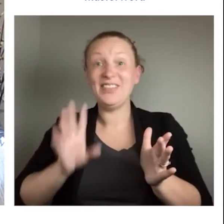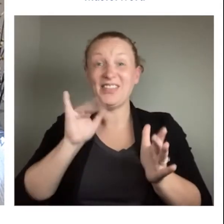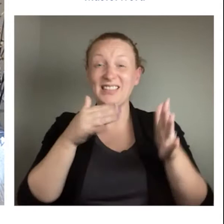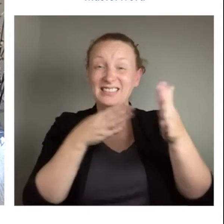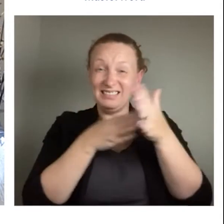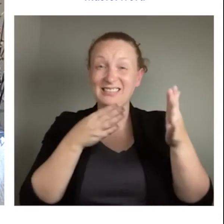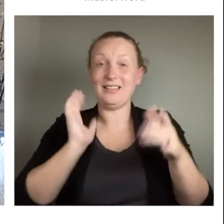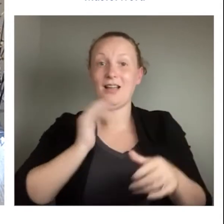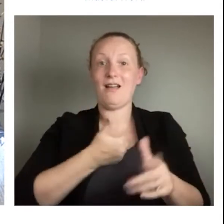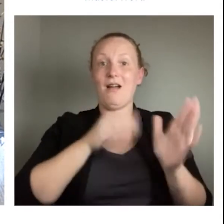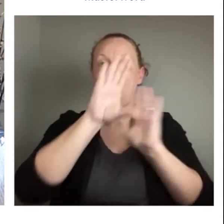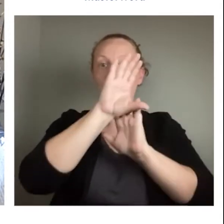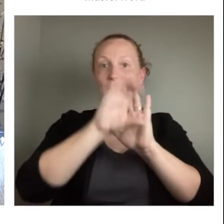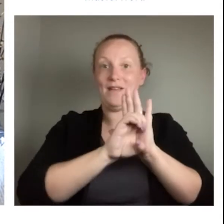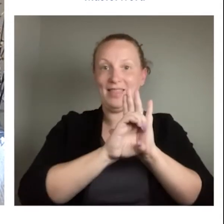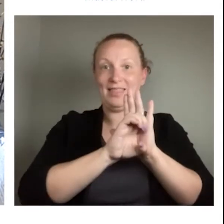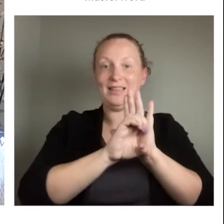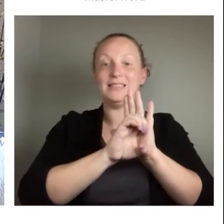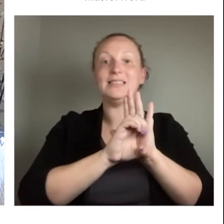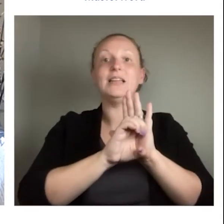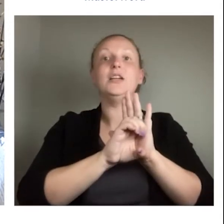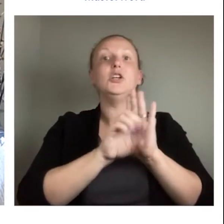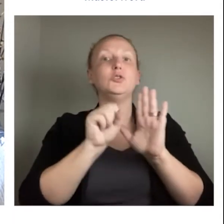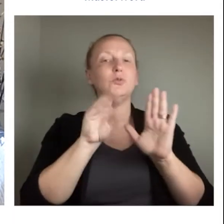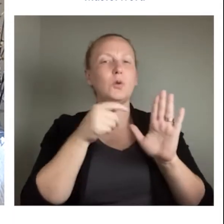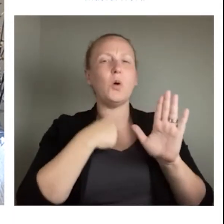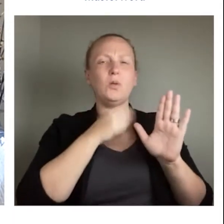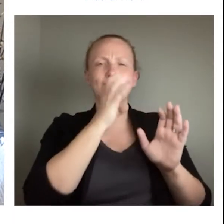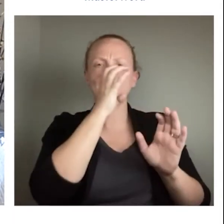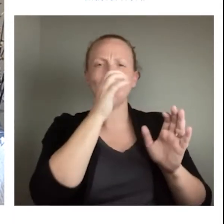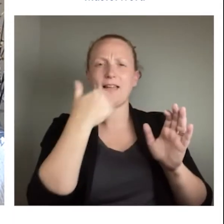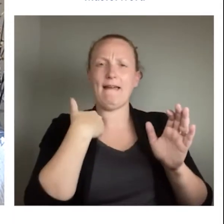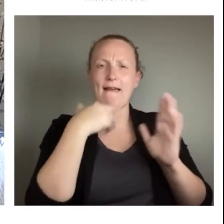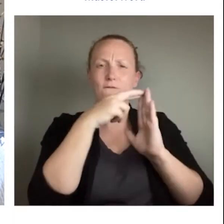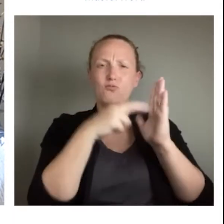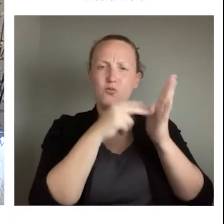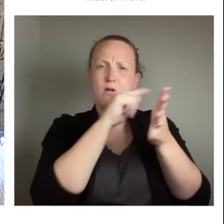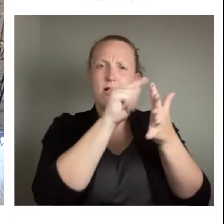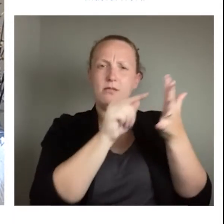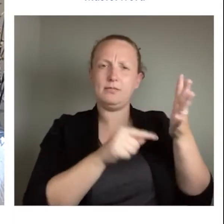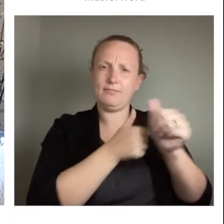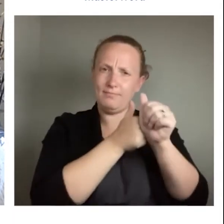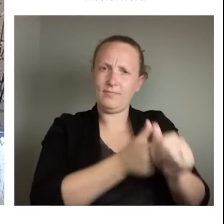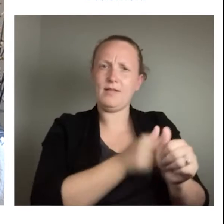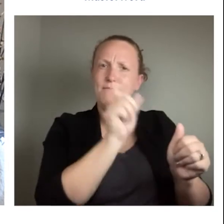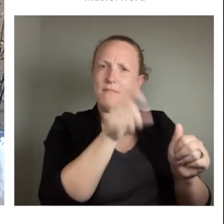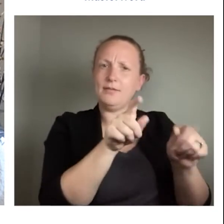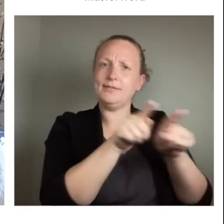But in those situations we need to be flexible. So I need to forget about my interpreting hat and I was acting as a bilingual